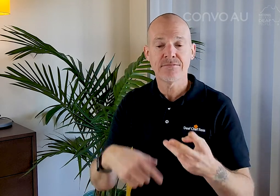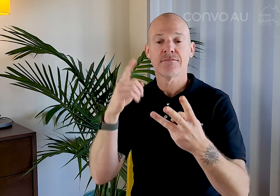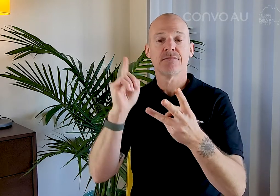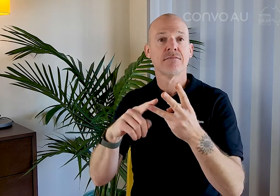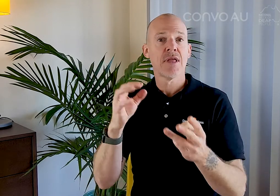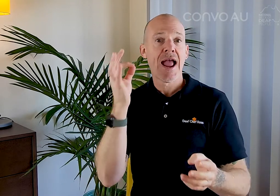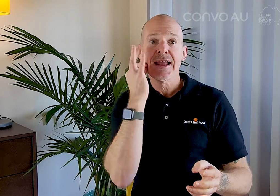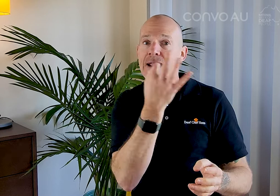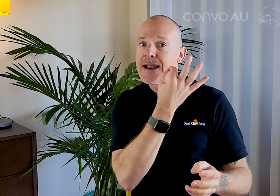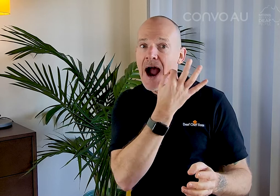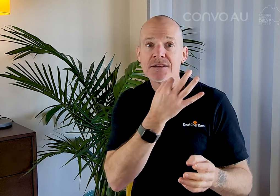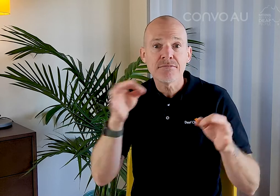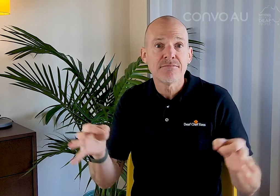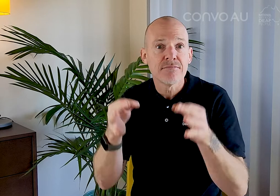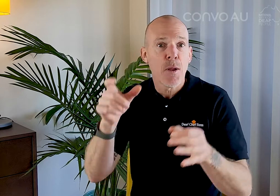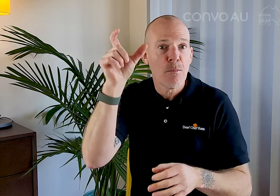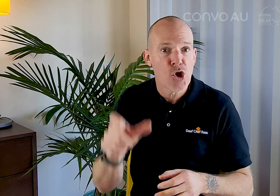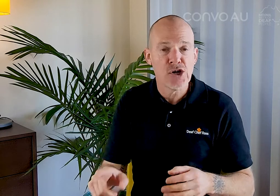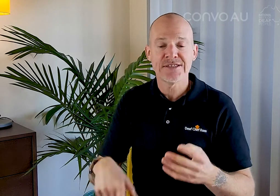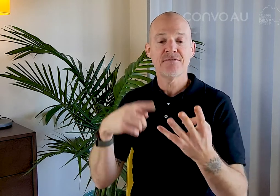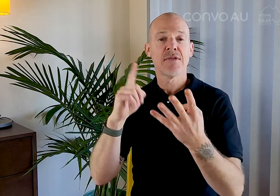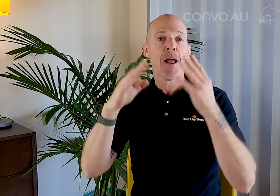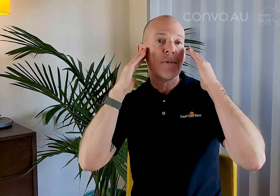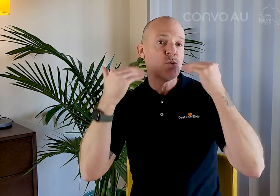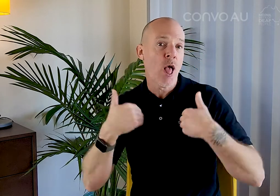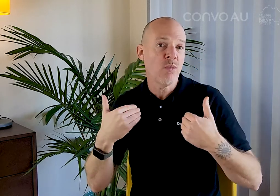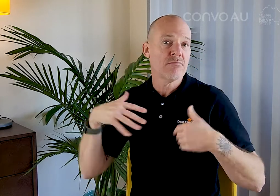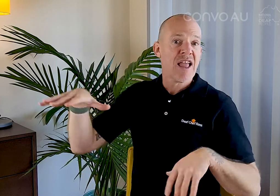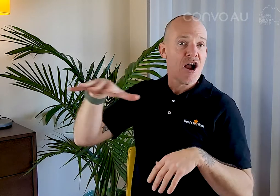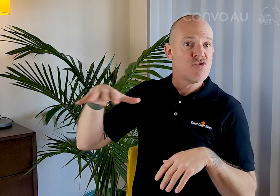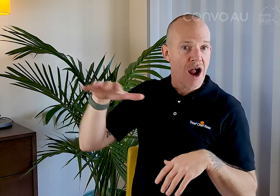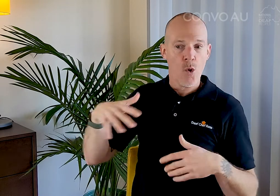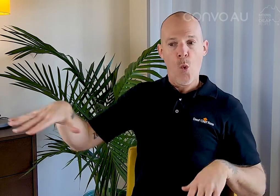gardeners, therapists in the area of mental health.